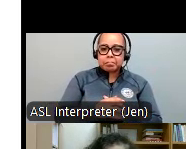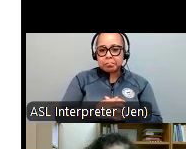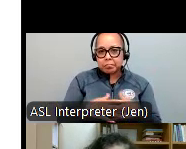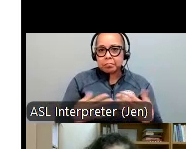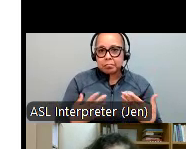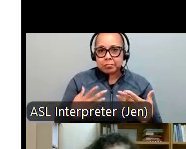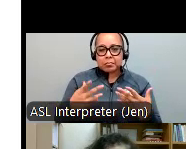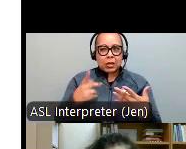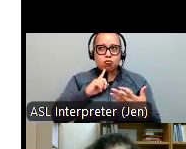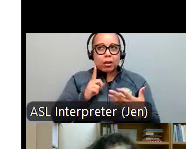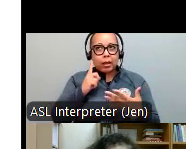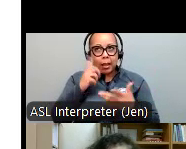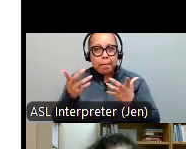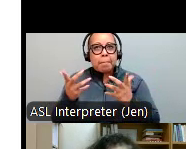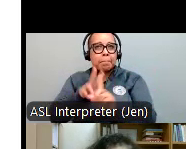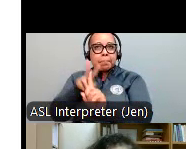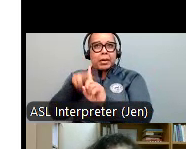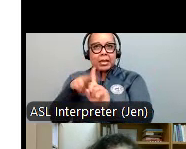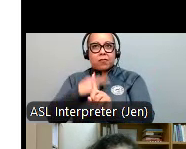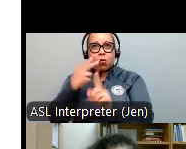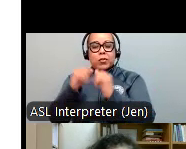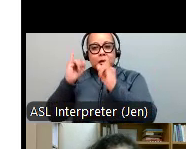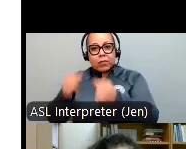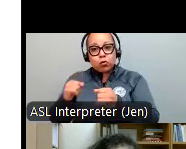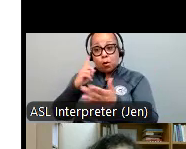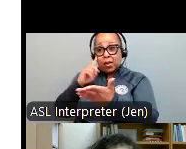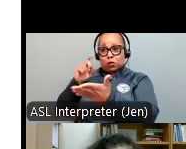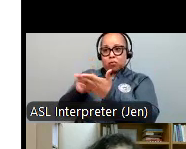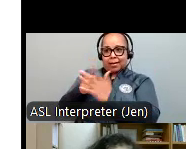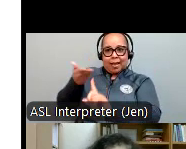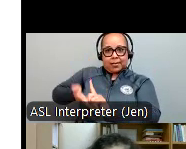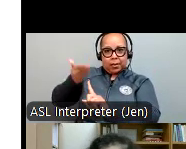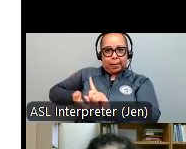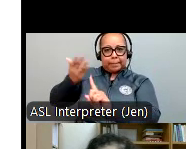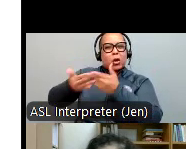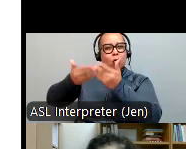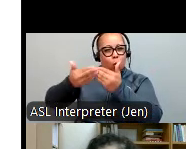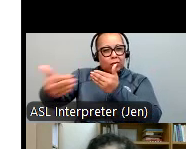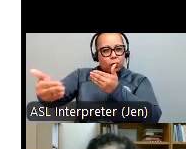voice with the individual, so they can help to recognize them going forward. It could